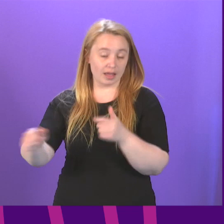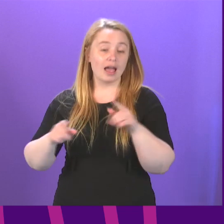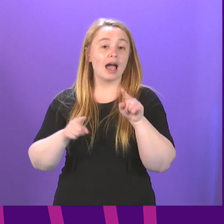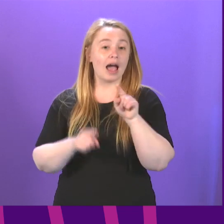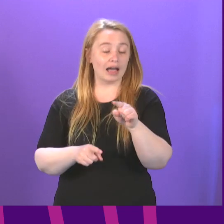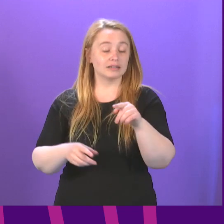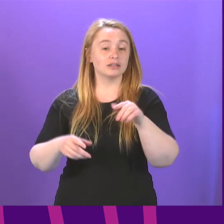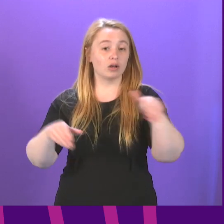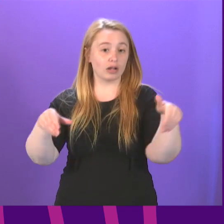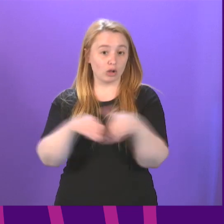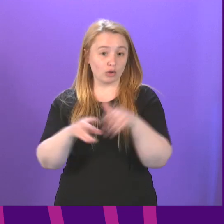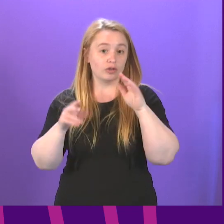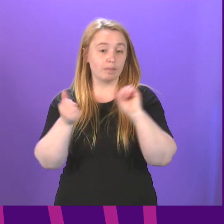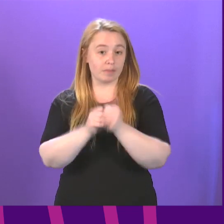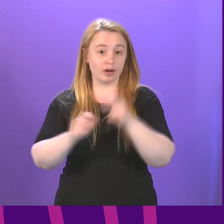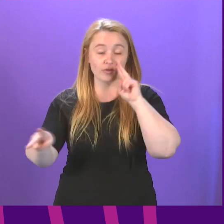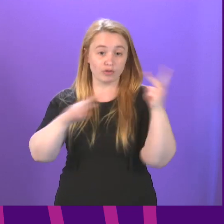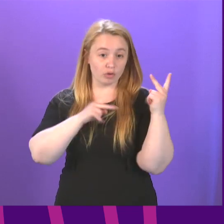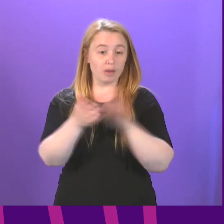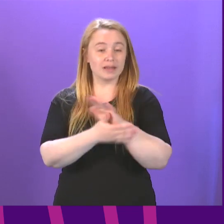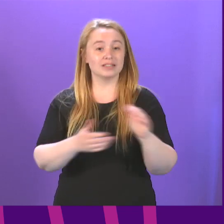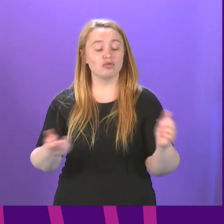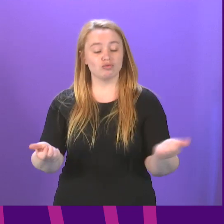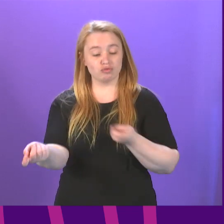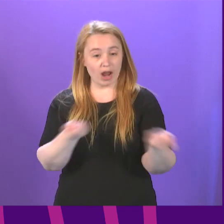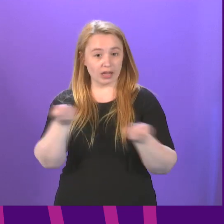SEPA has committed to further strengthening regulation and monitoring throughout the